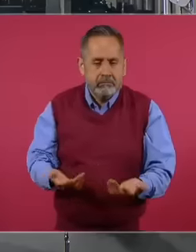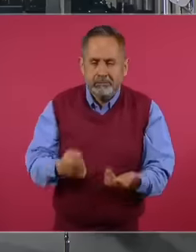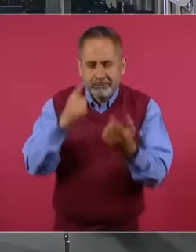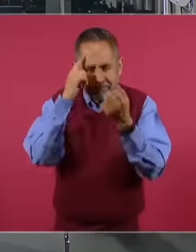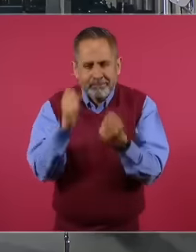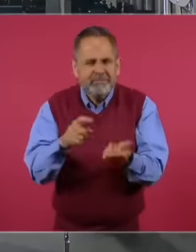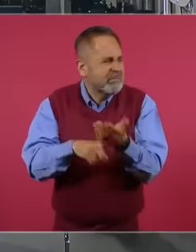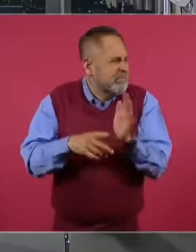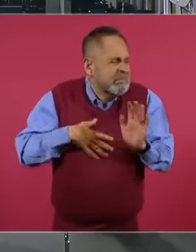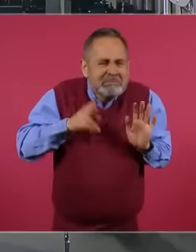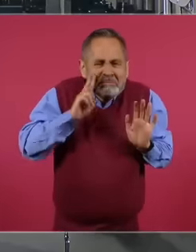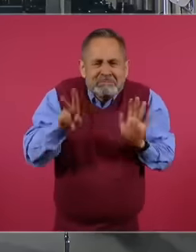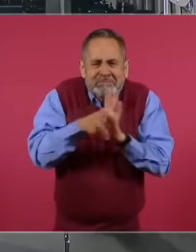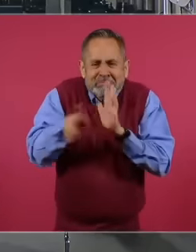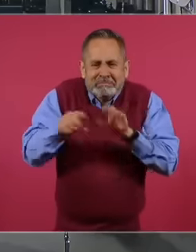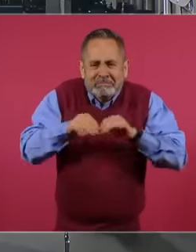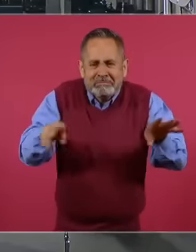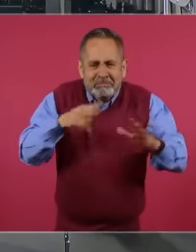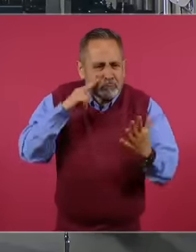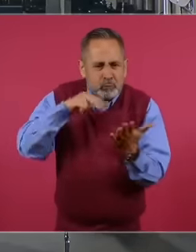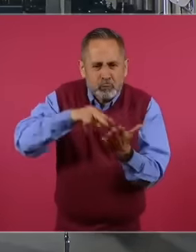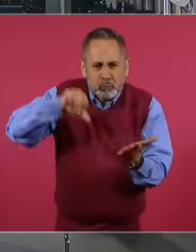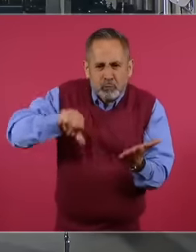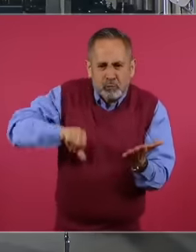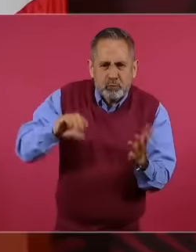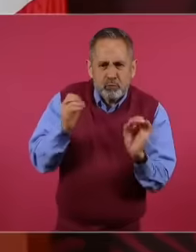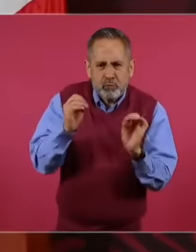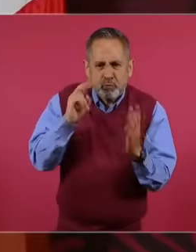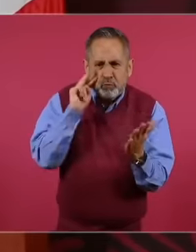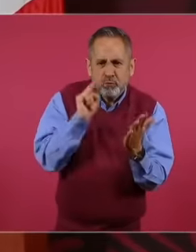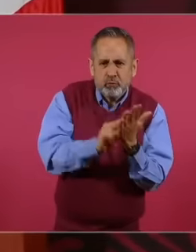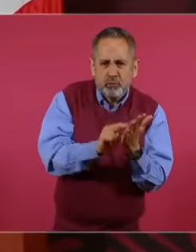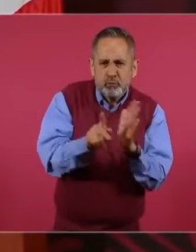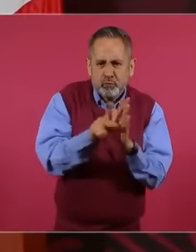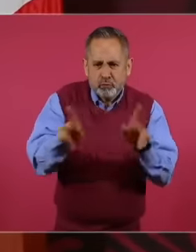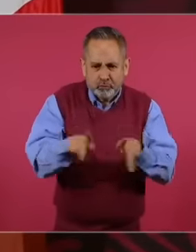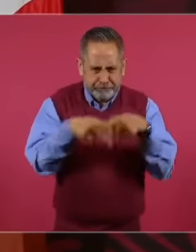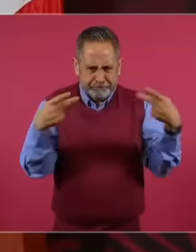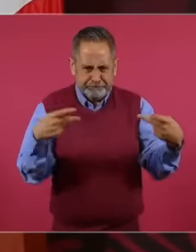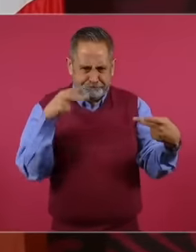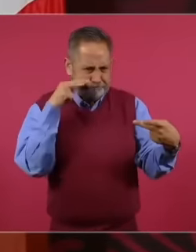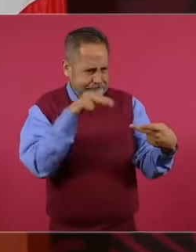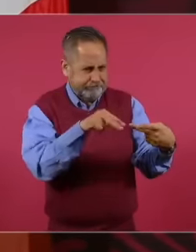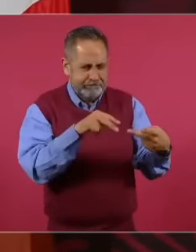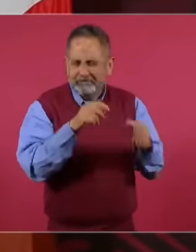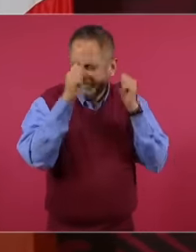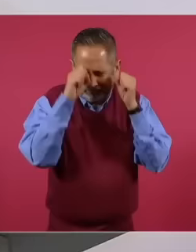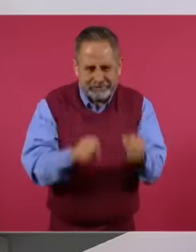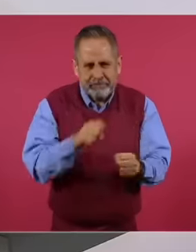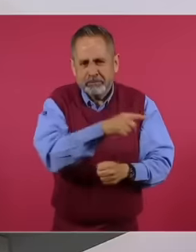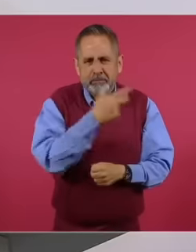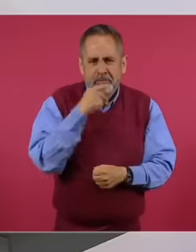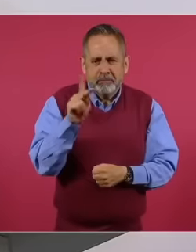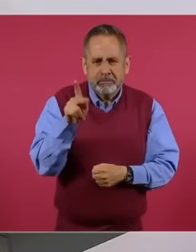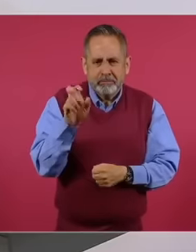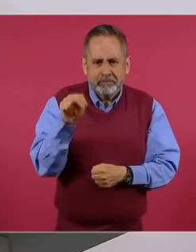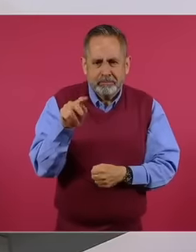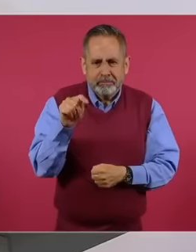seen the press but about this Ken they must be in oo columns in all the